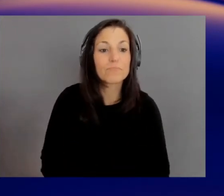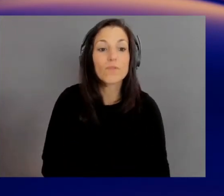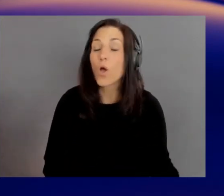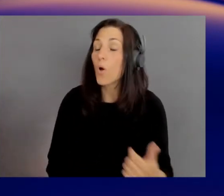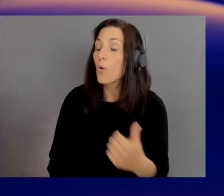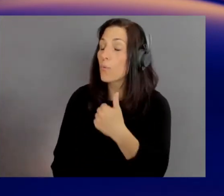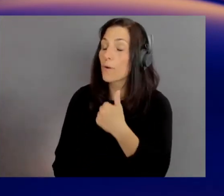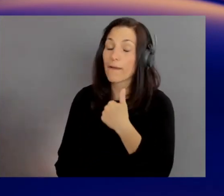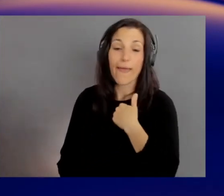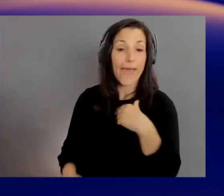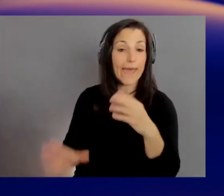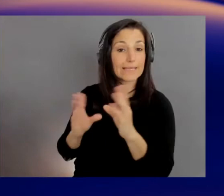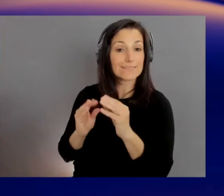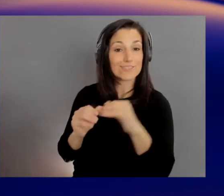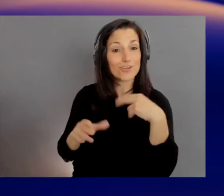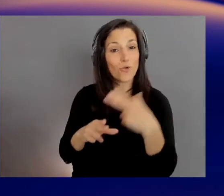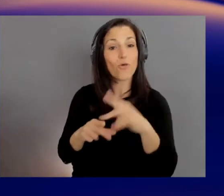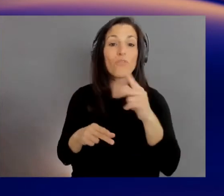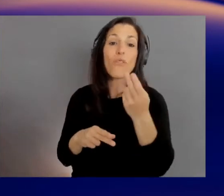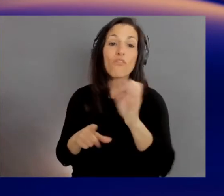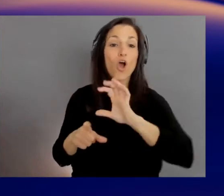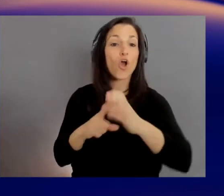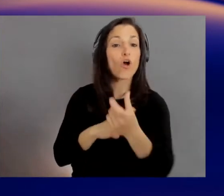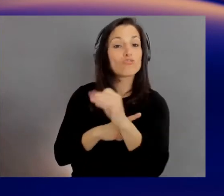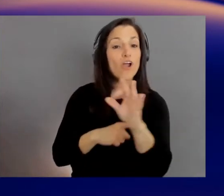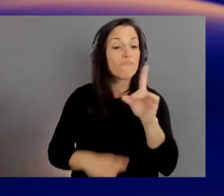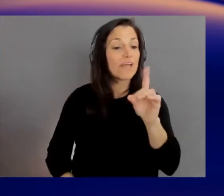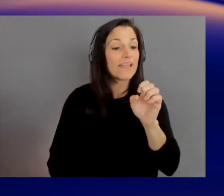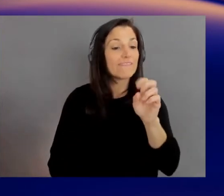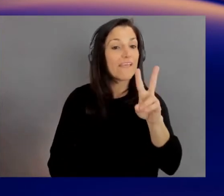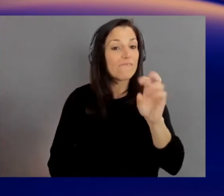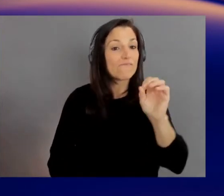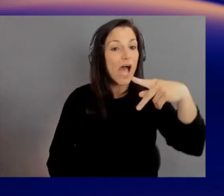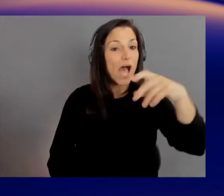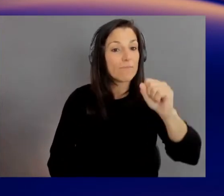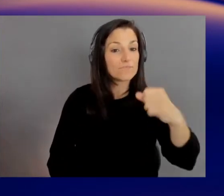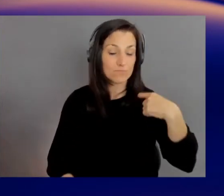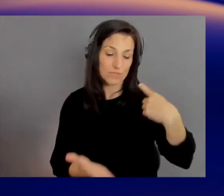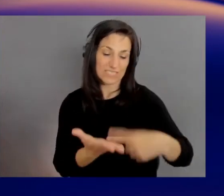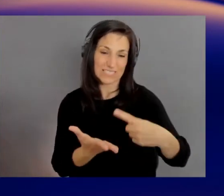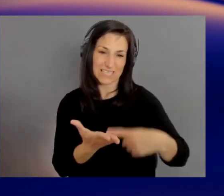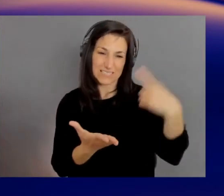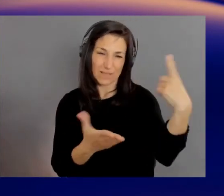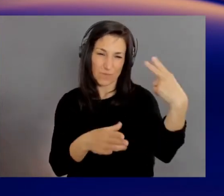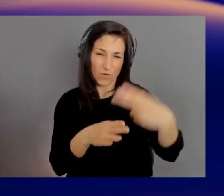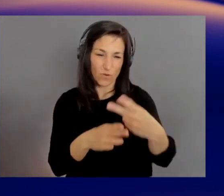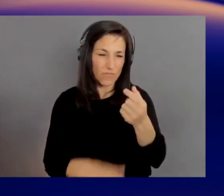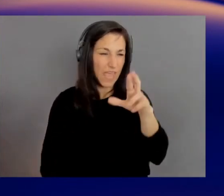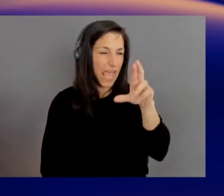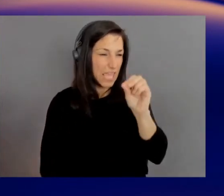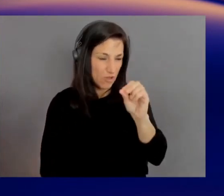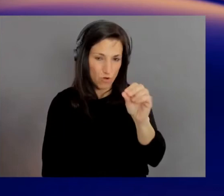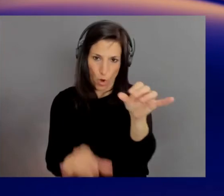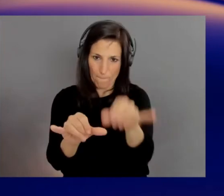And we talked about something in that session called the hero pattern, which is an anti pattern in CICD pipelines